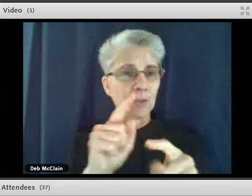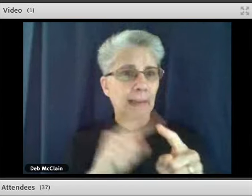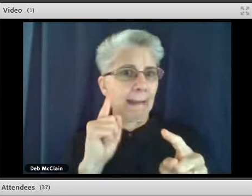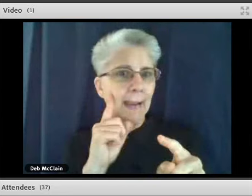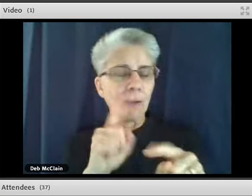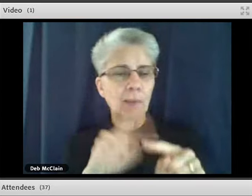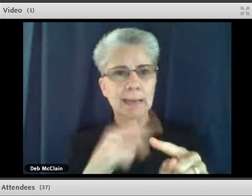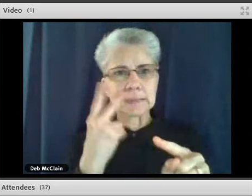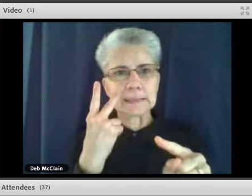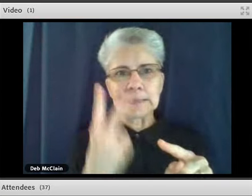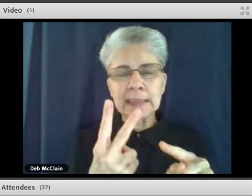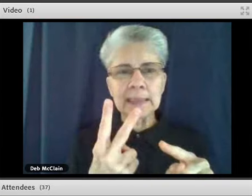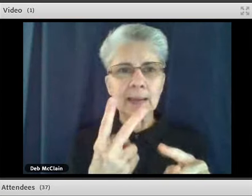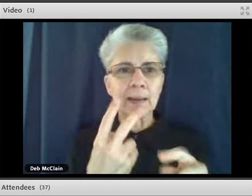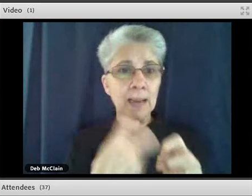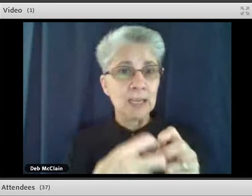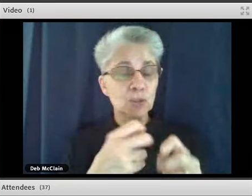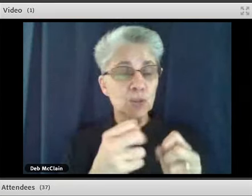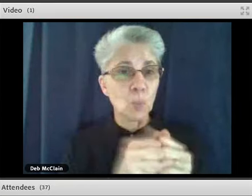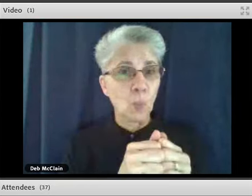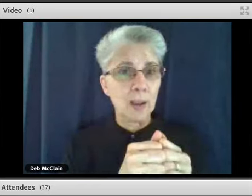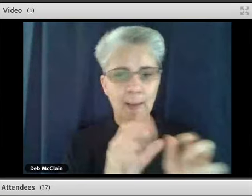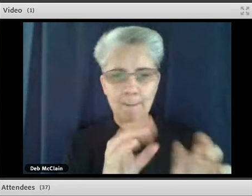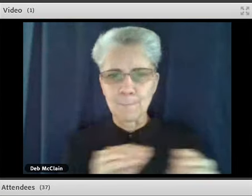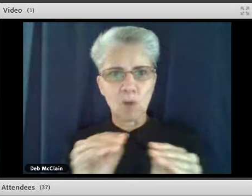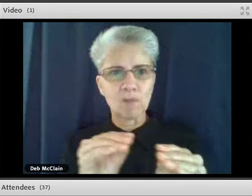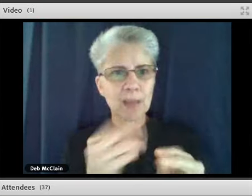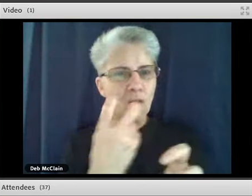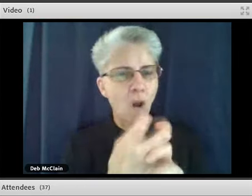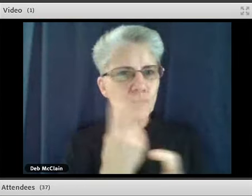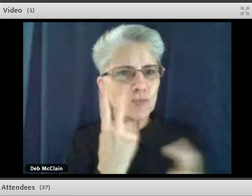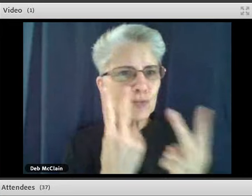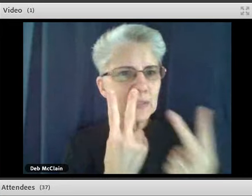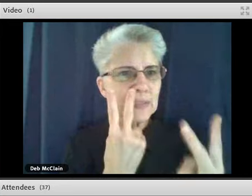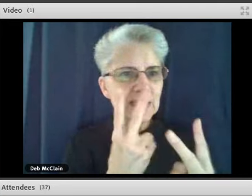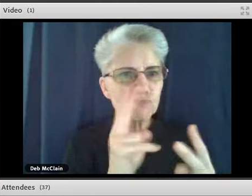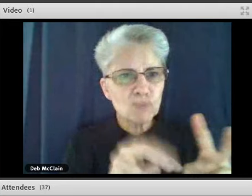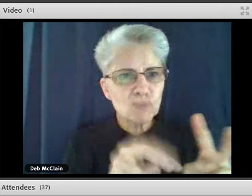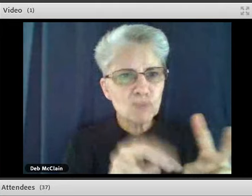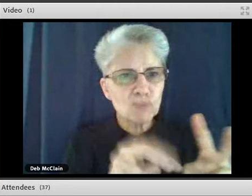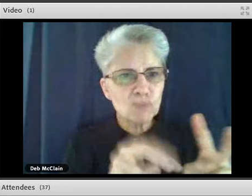or can't see, or has issues with movement, different things like that?